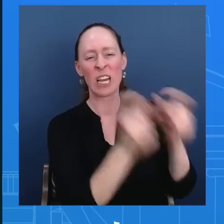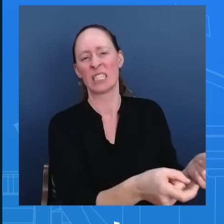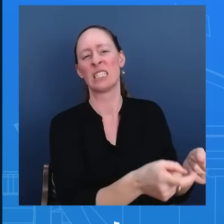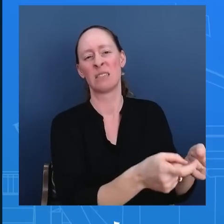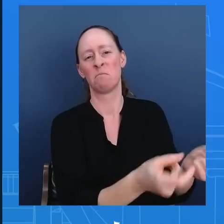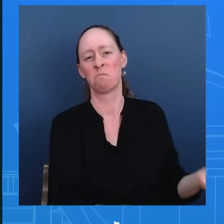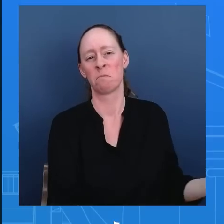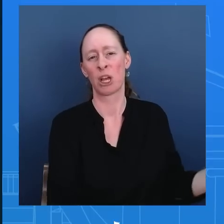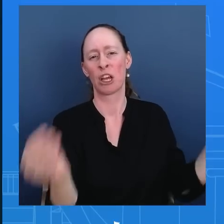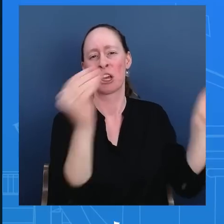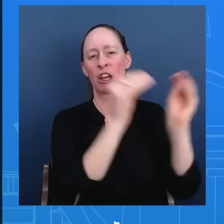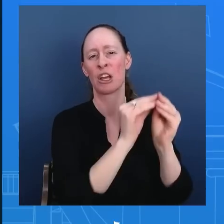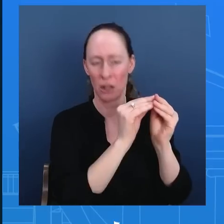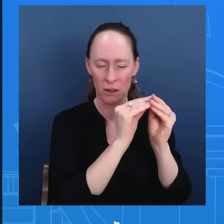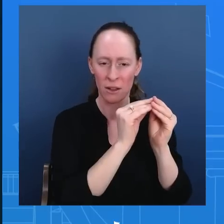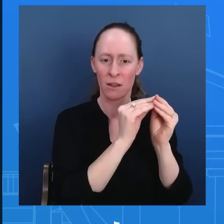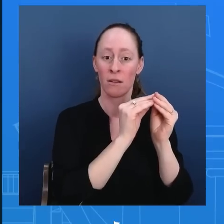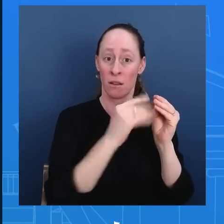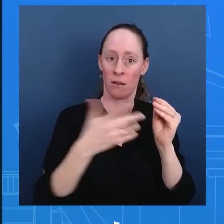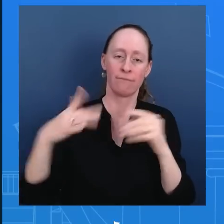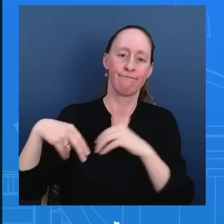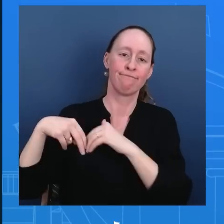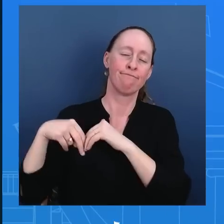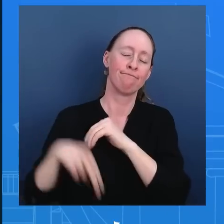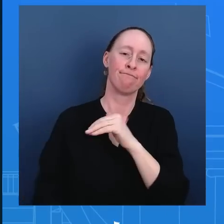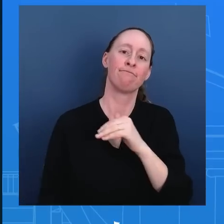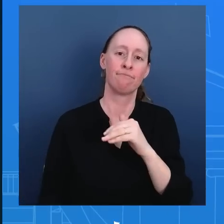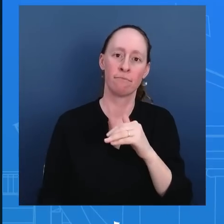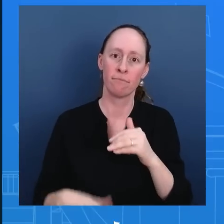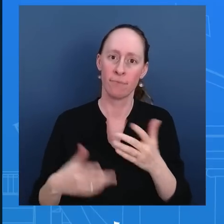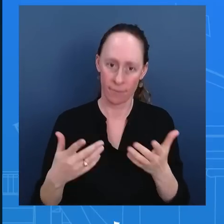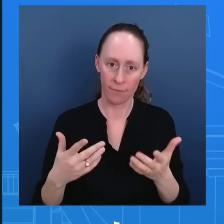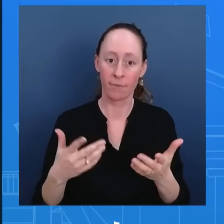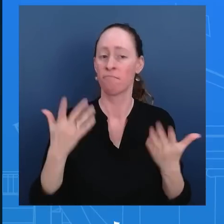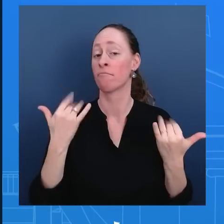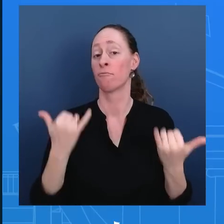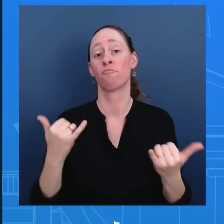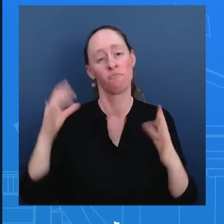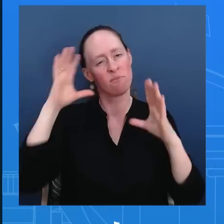And so, the president has done the work and will continue to do the work to try and deal with --